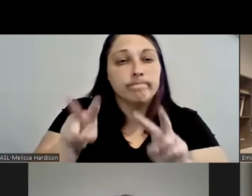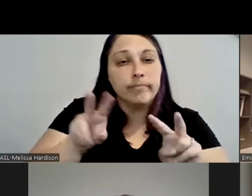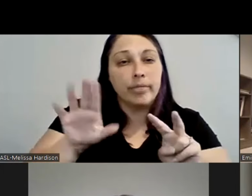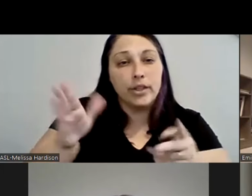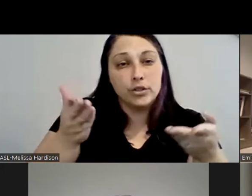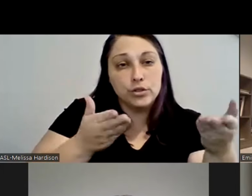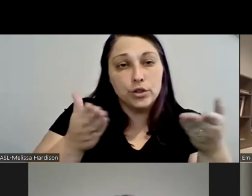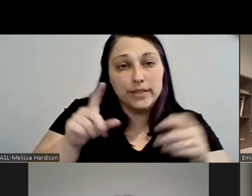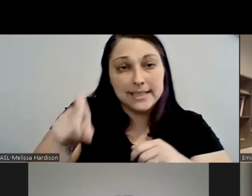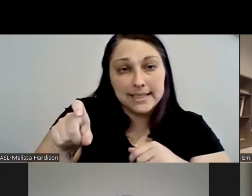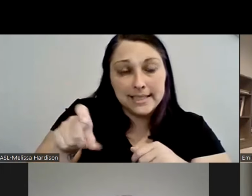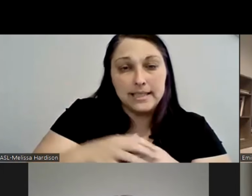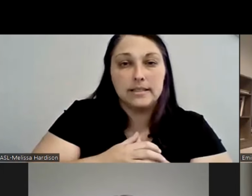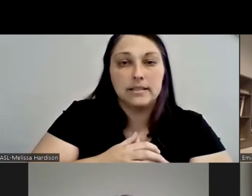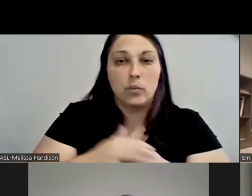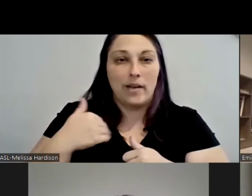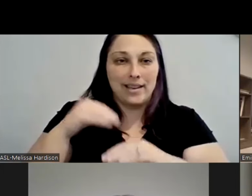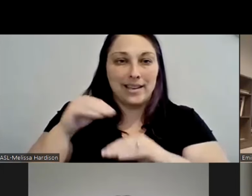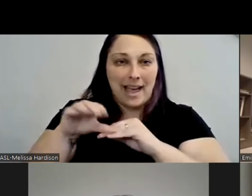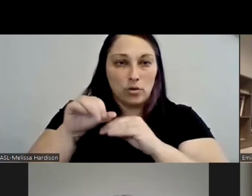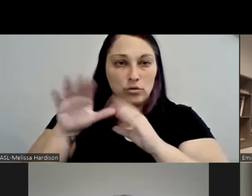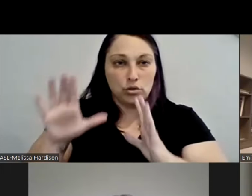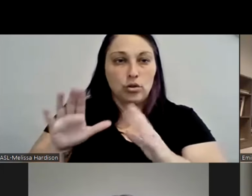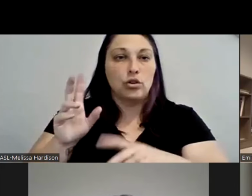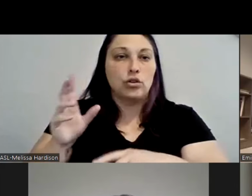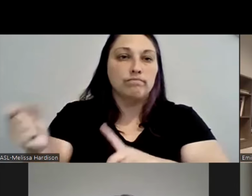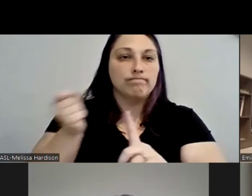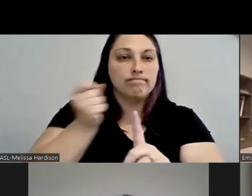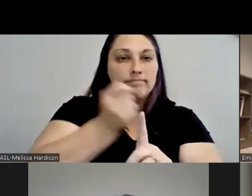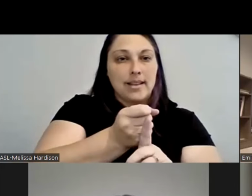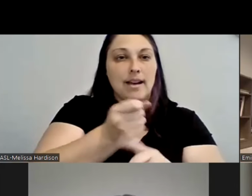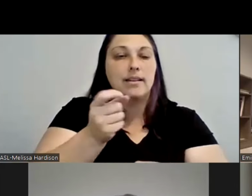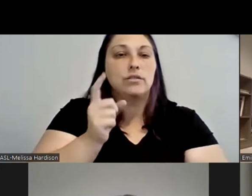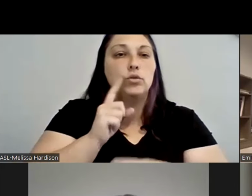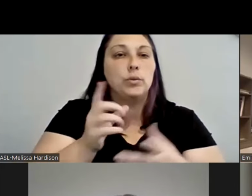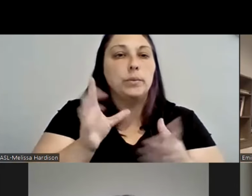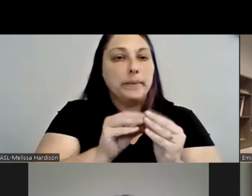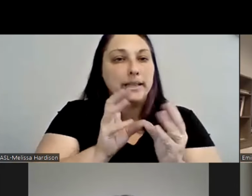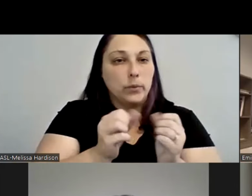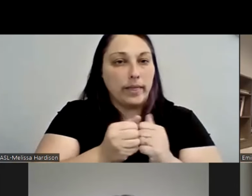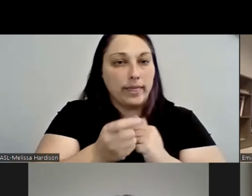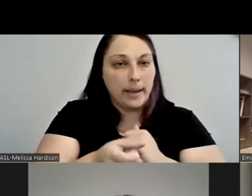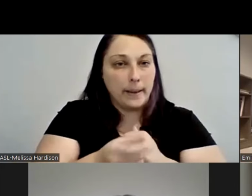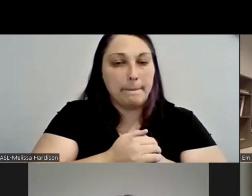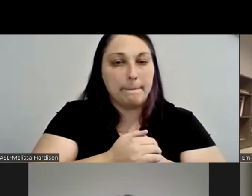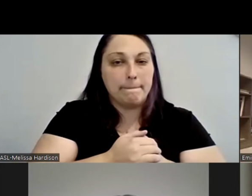The Housing and Services Resource Center provides technical assistance across federal agencies to cultivate Cross Sector